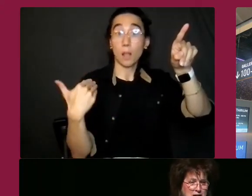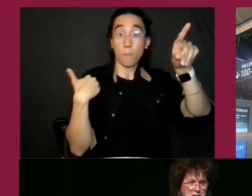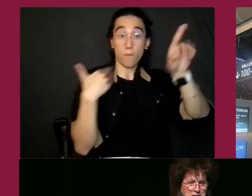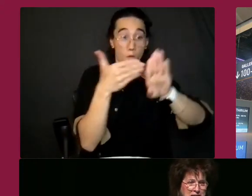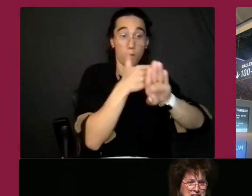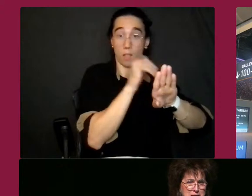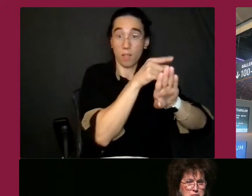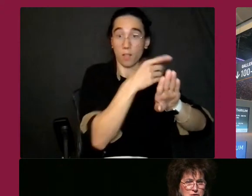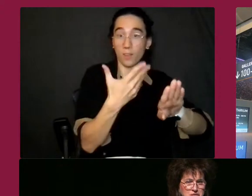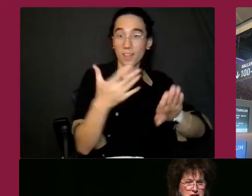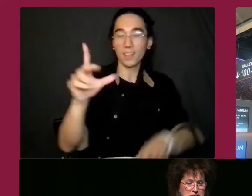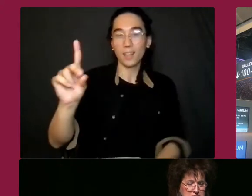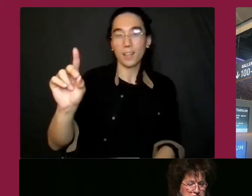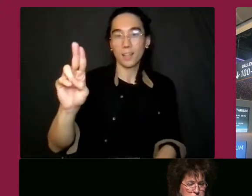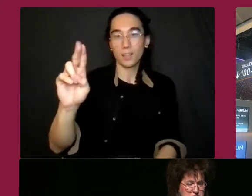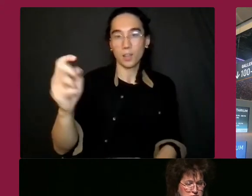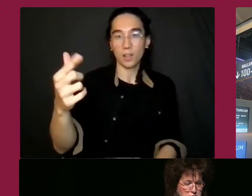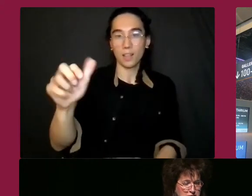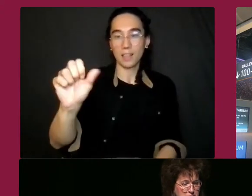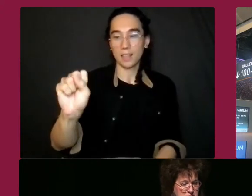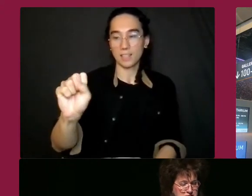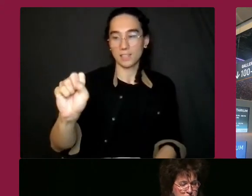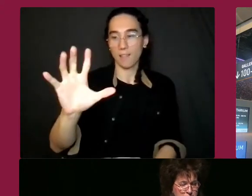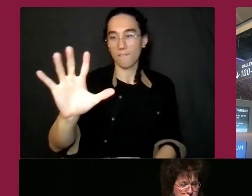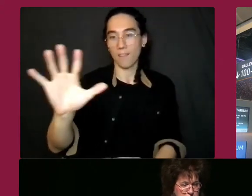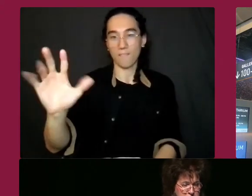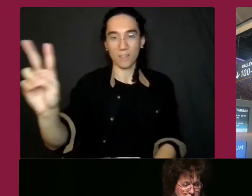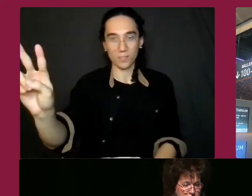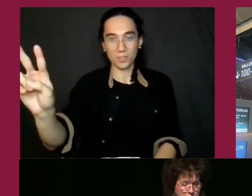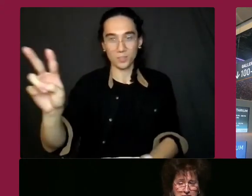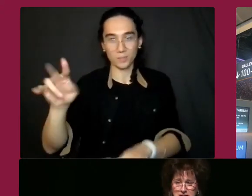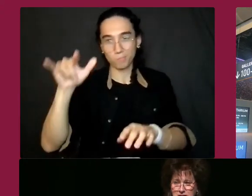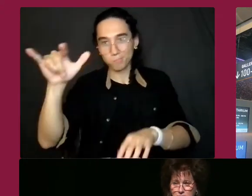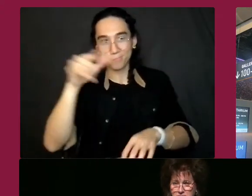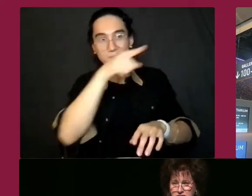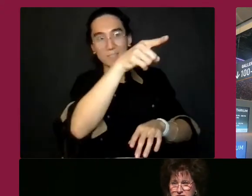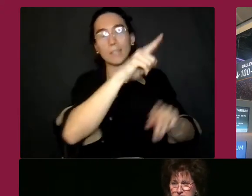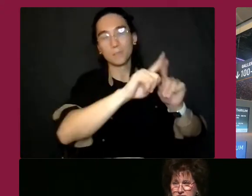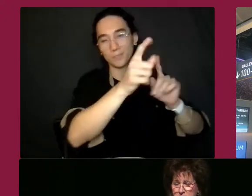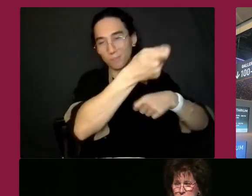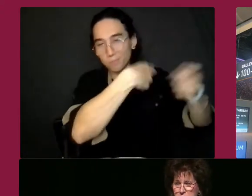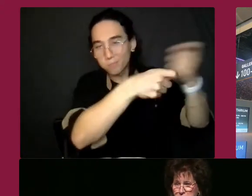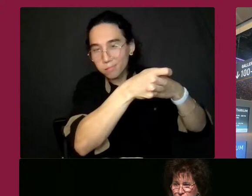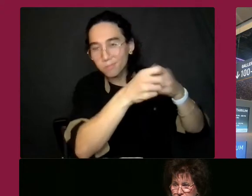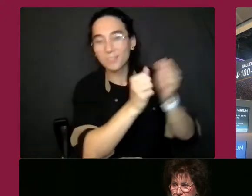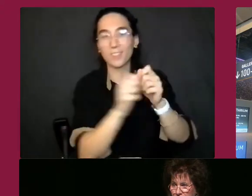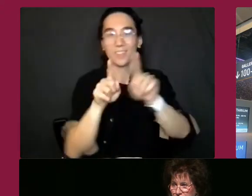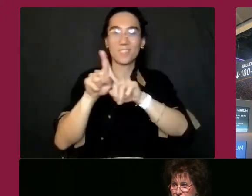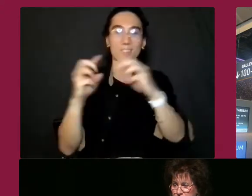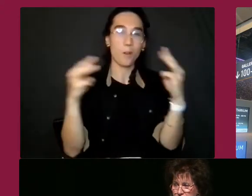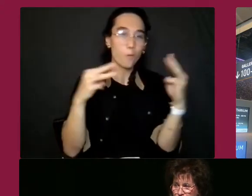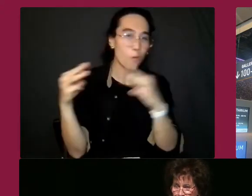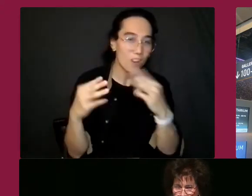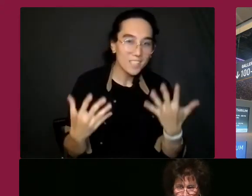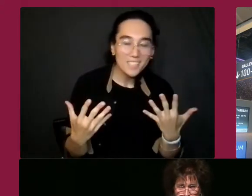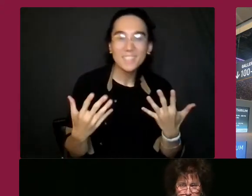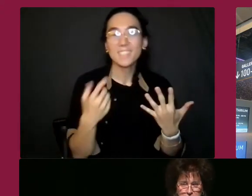Uh, and they moved it in the interest of putting up a Star Wars, and we had a little bit of a bemoaning of something fictional taking